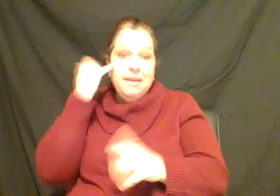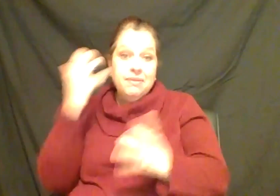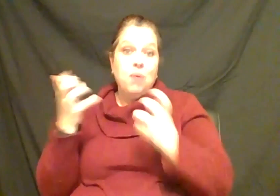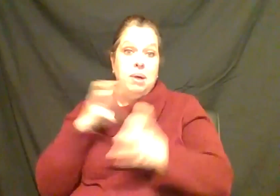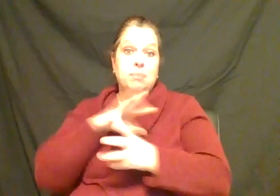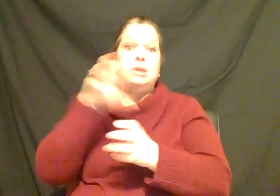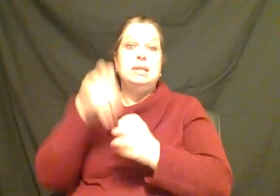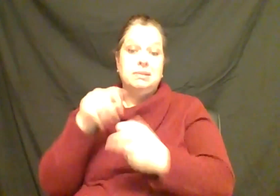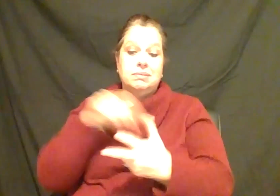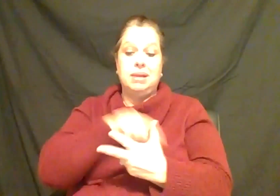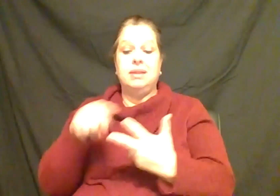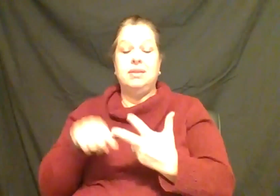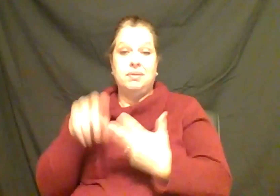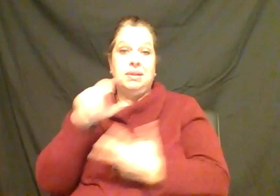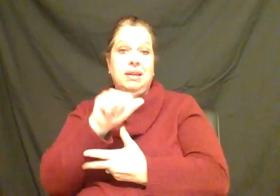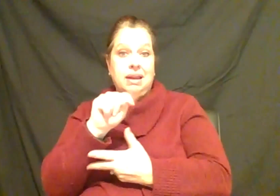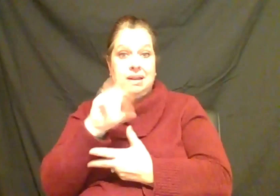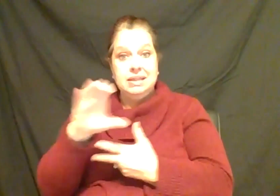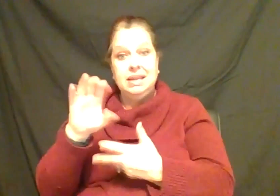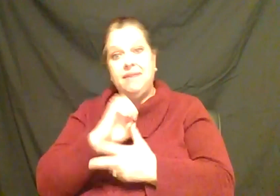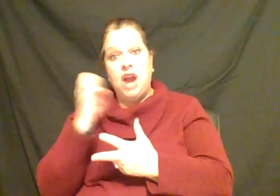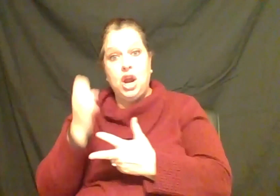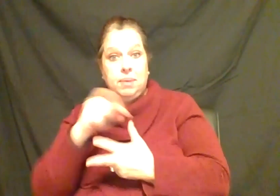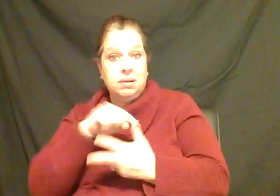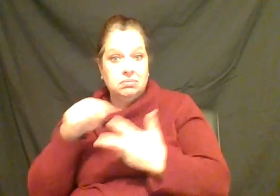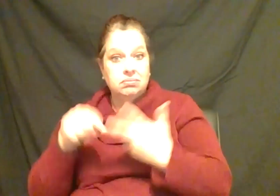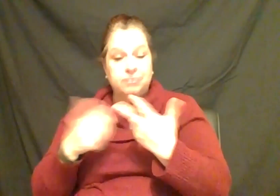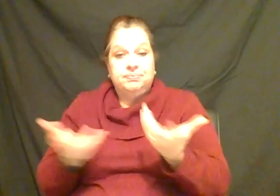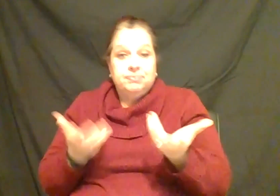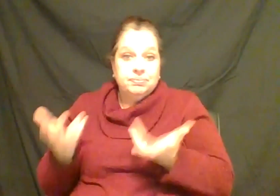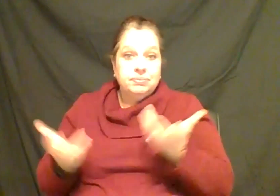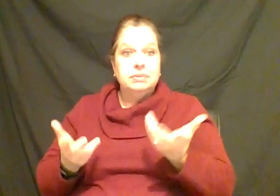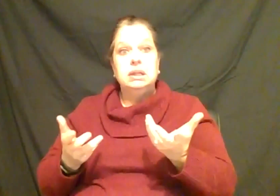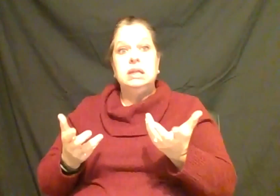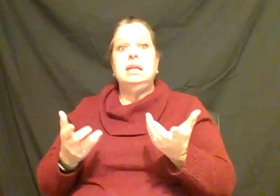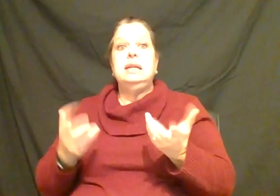scheduling allows the student to take care of more graduation requirements in a given year